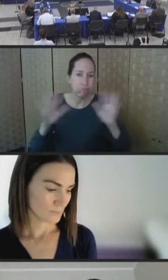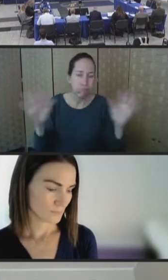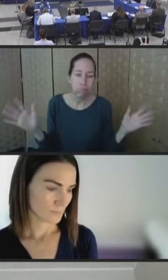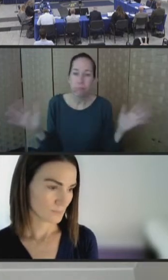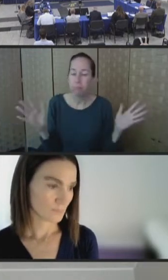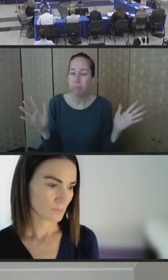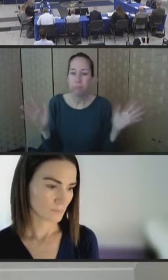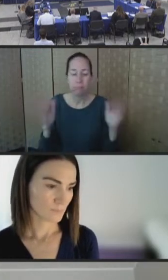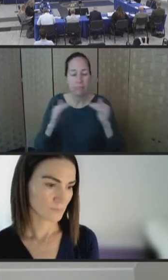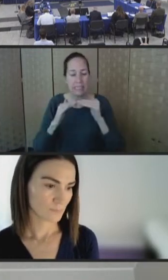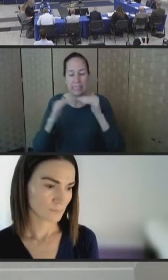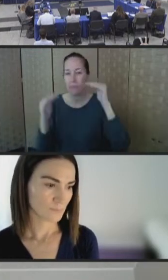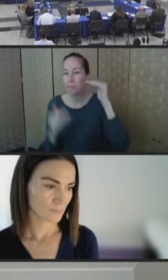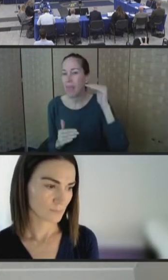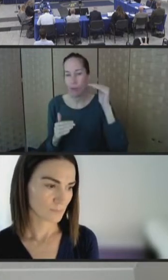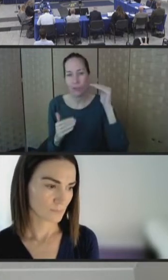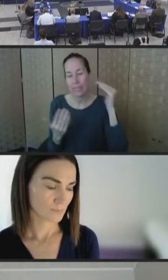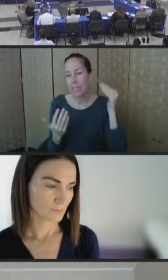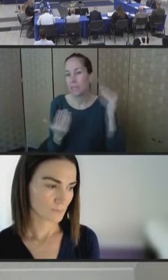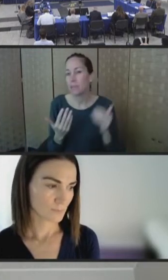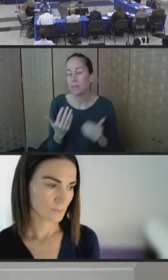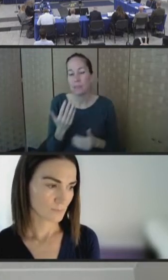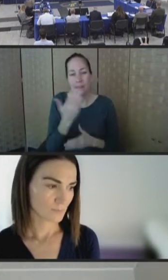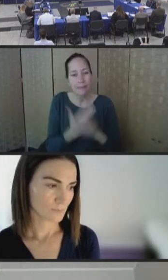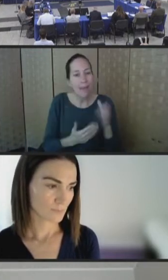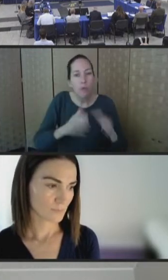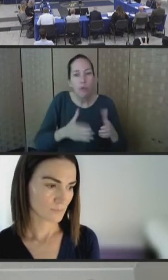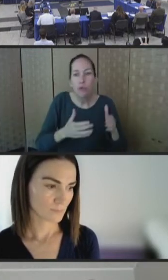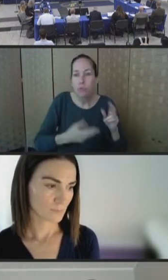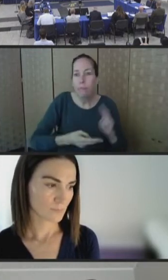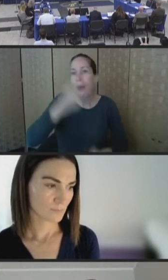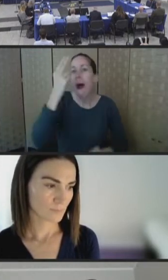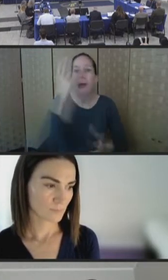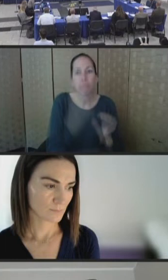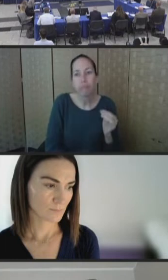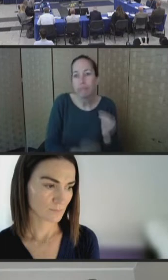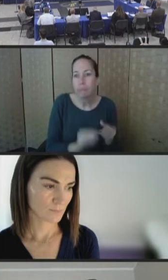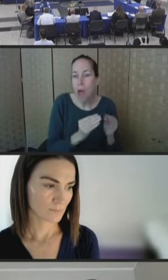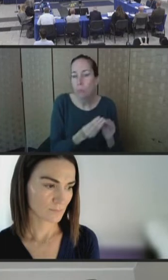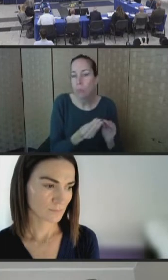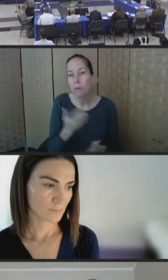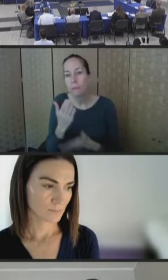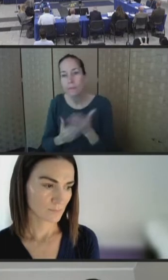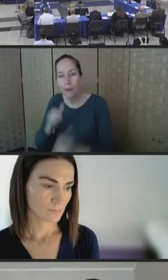And I'm just wondering, I mean, for NVAC, we can sort of take this information and use it